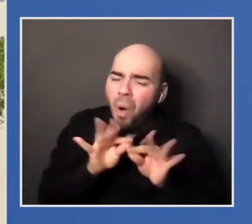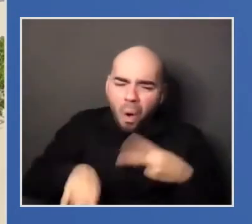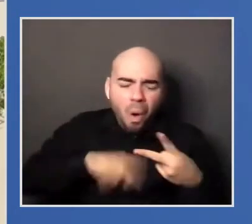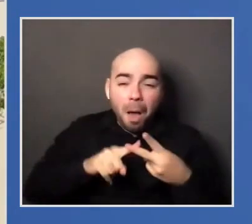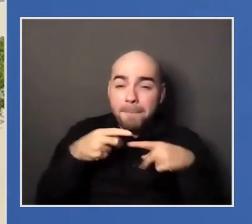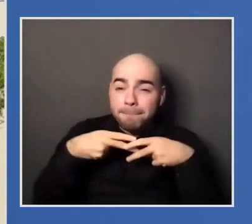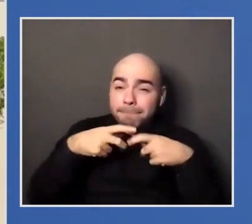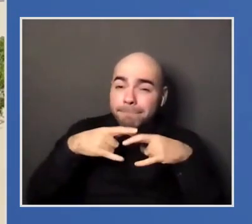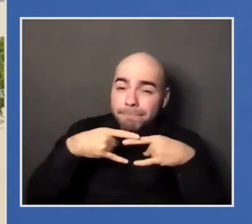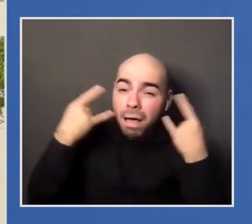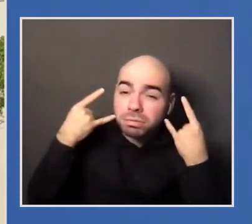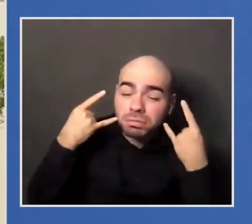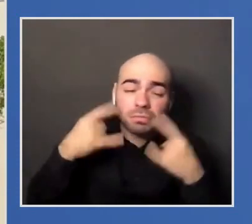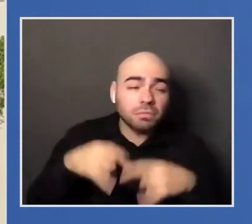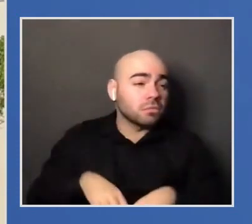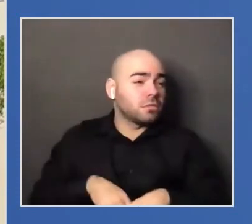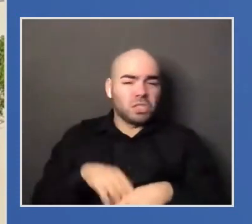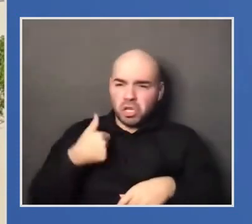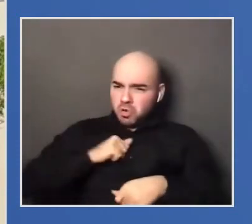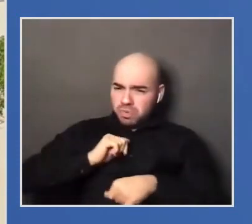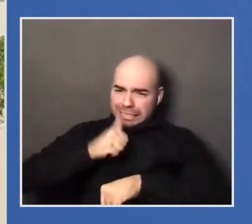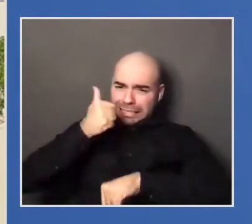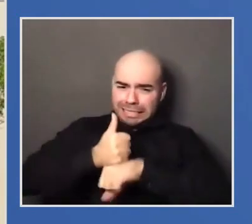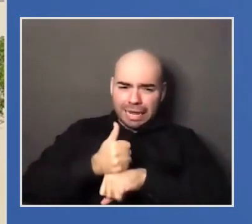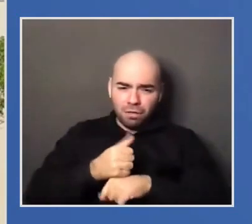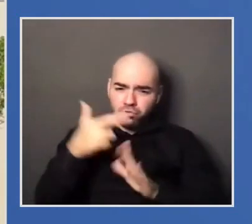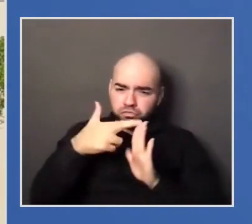FELT, WAS THERE NOTHING WE CANNOT DO FROM BEATING THE NRA